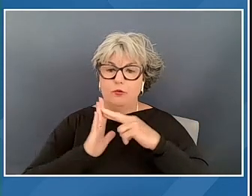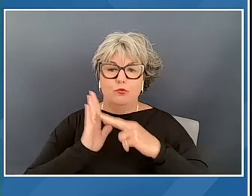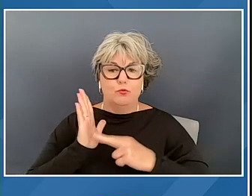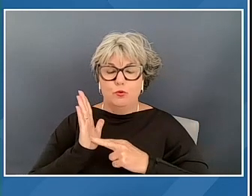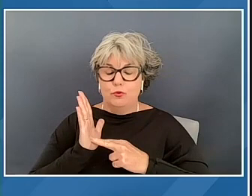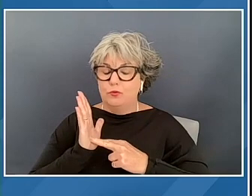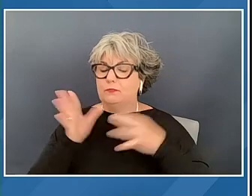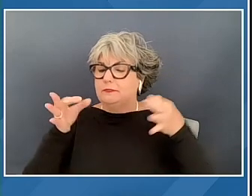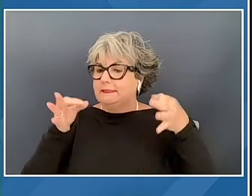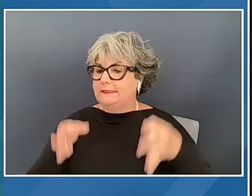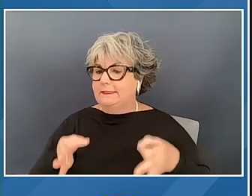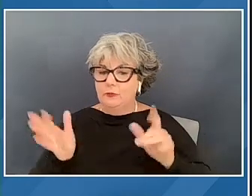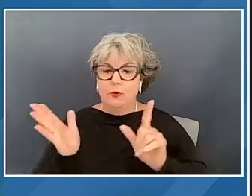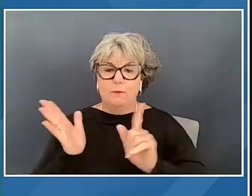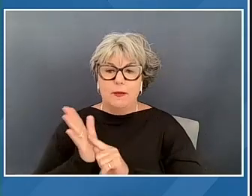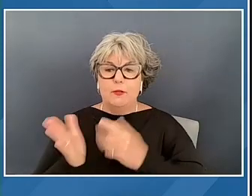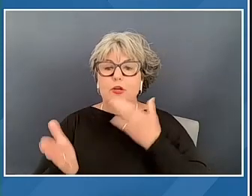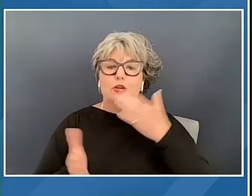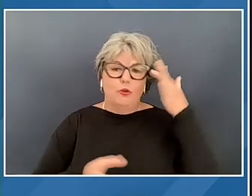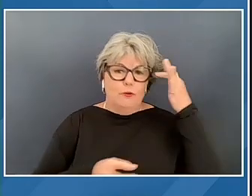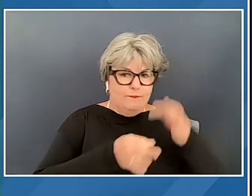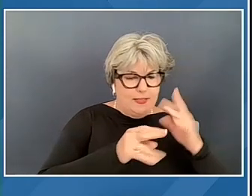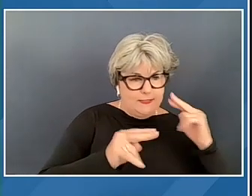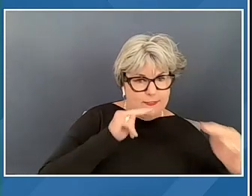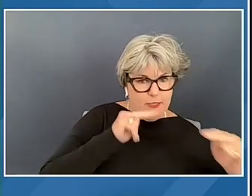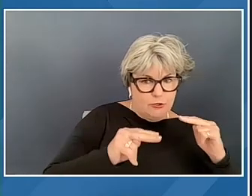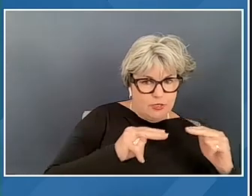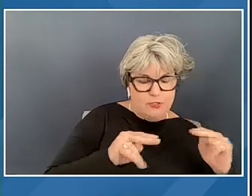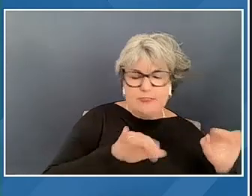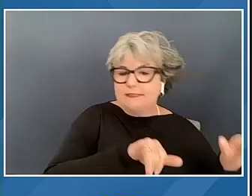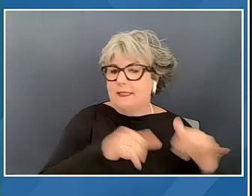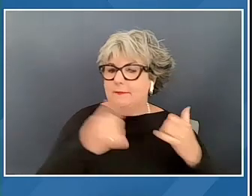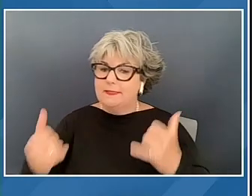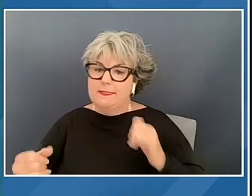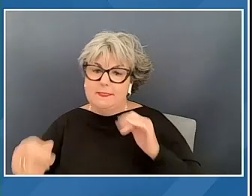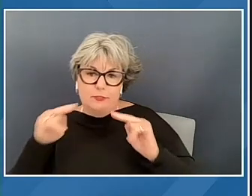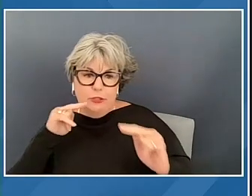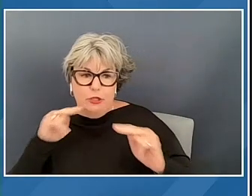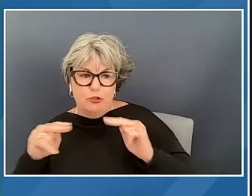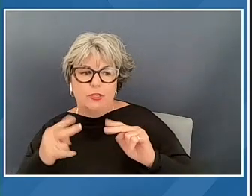know, good faith negotiations, much like this negotiation. And they're kind of solidified in the